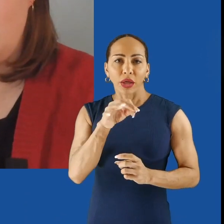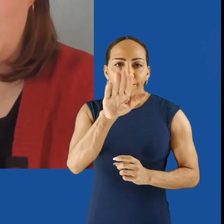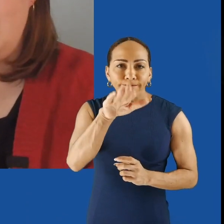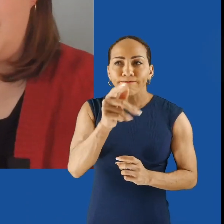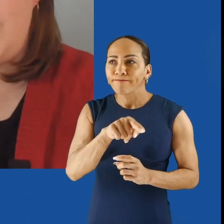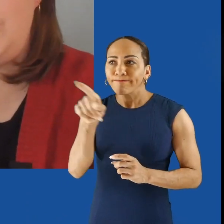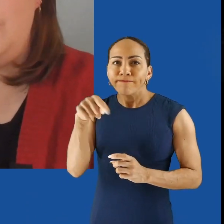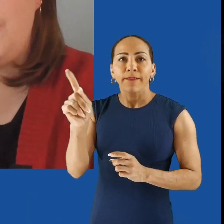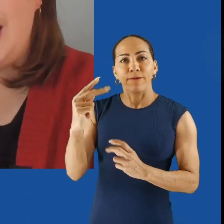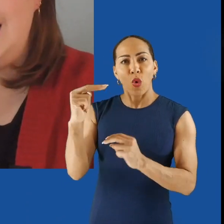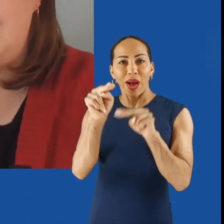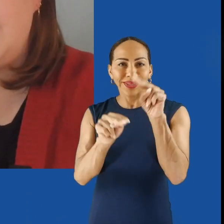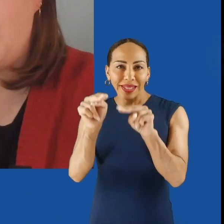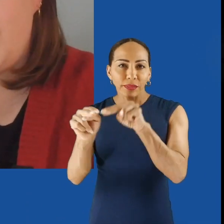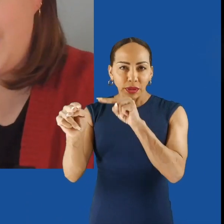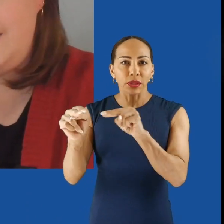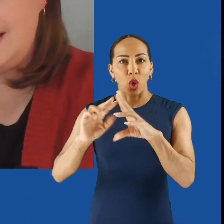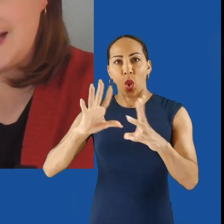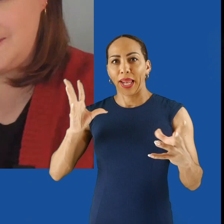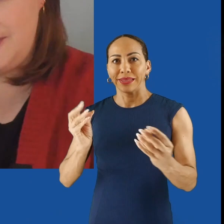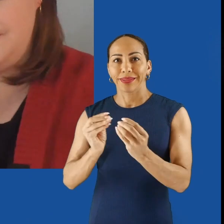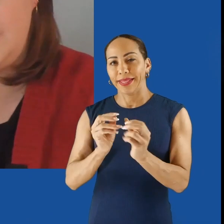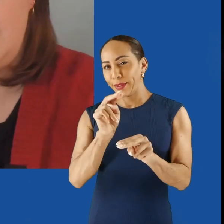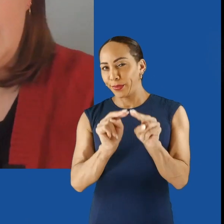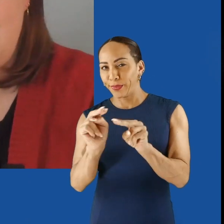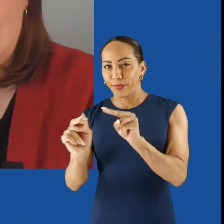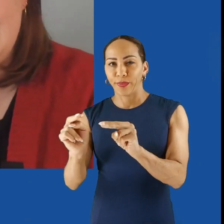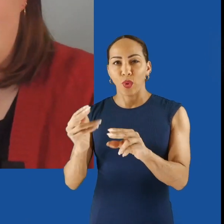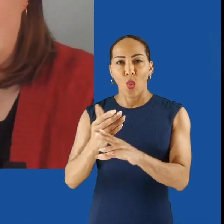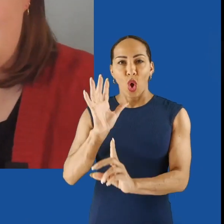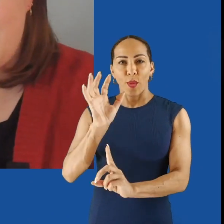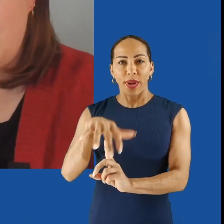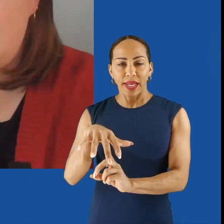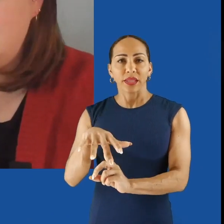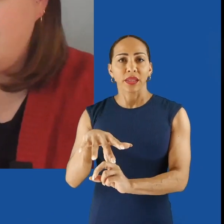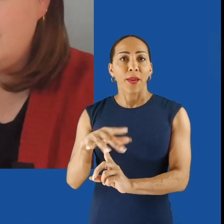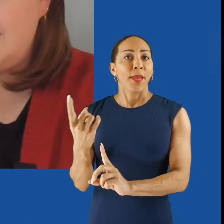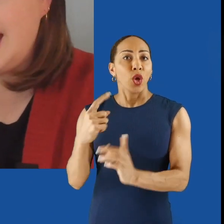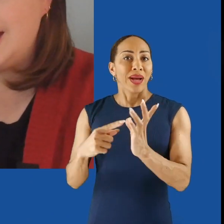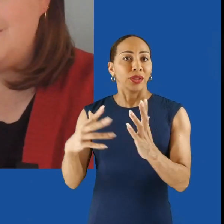will refer you for a holistic workplace assessment. This is carried out by a third party and can be